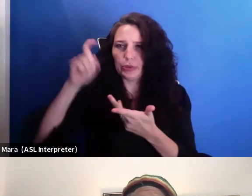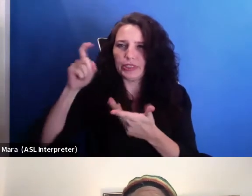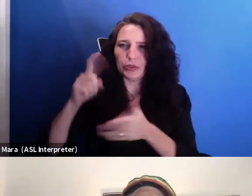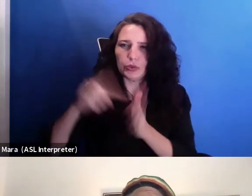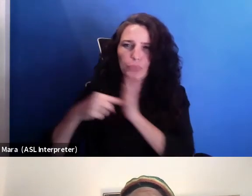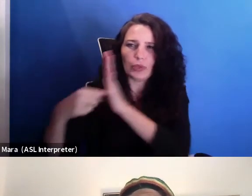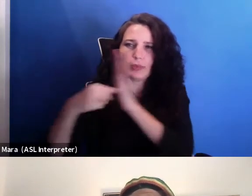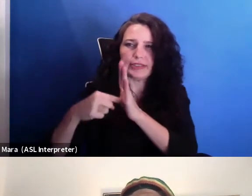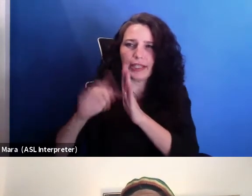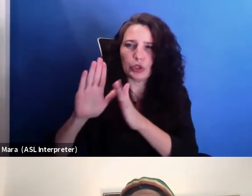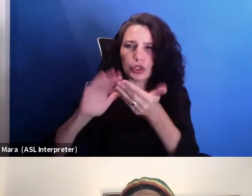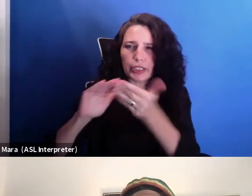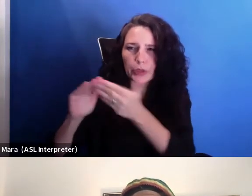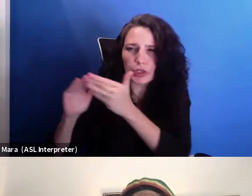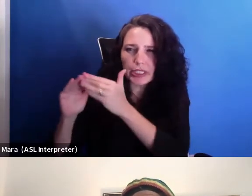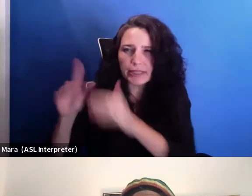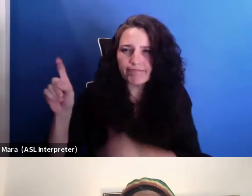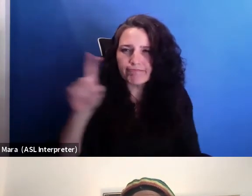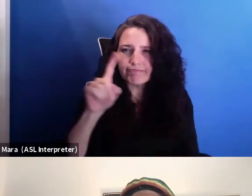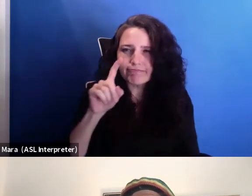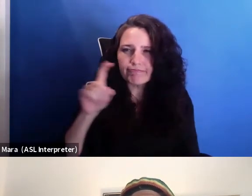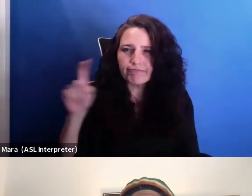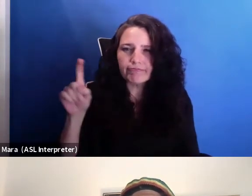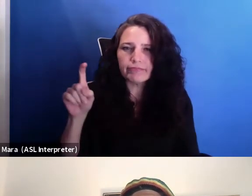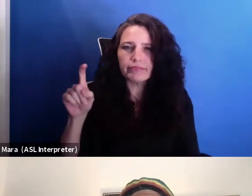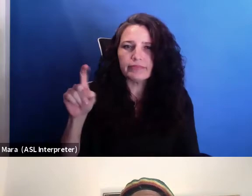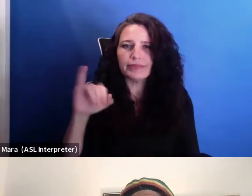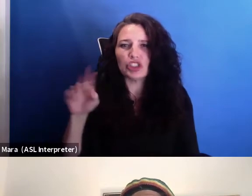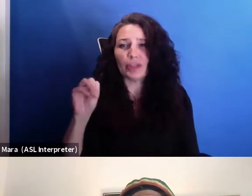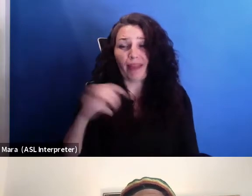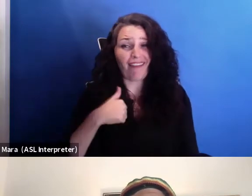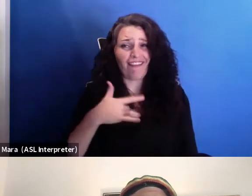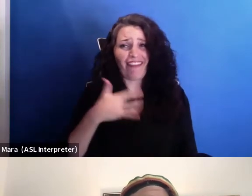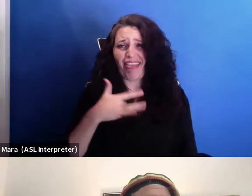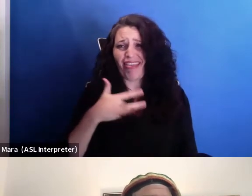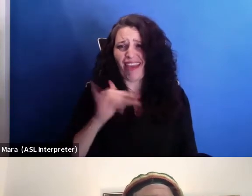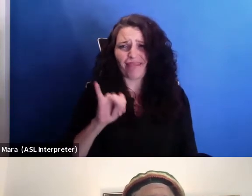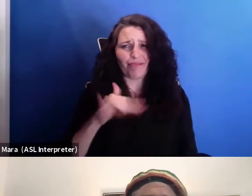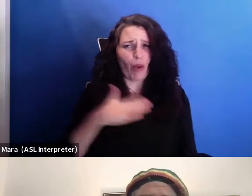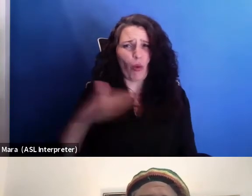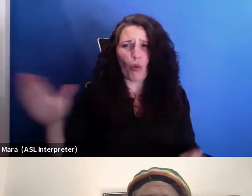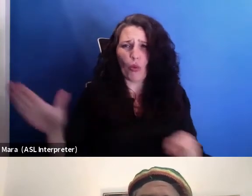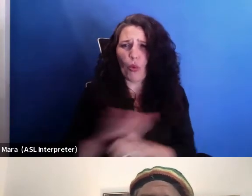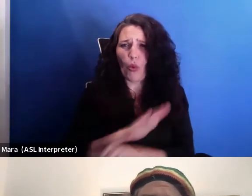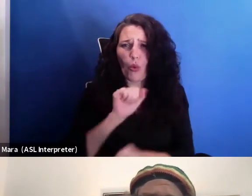I felt that for my whole career. I really have. I just didn't wanna be the guy in the wheelchair